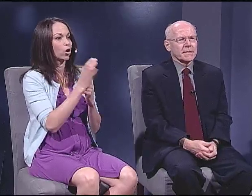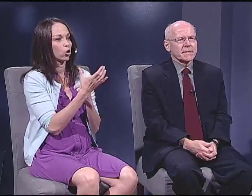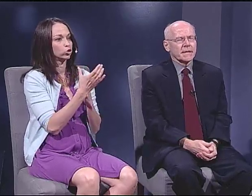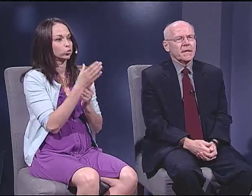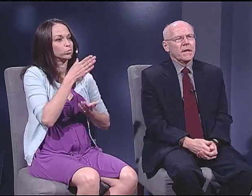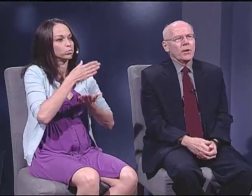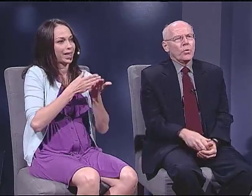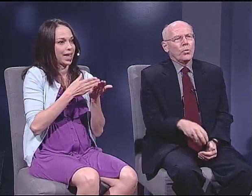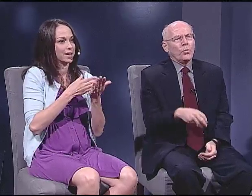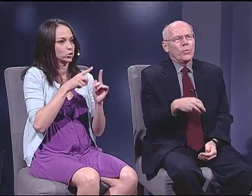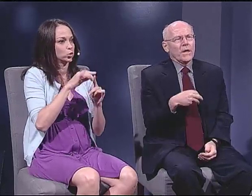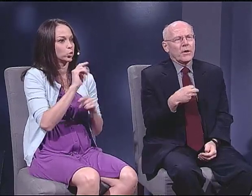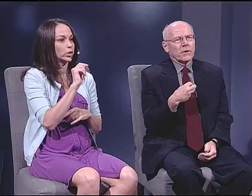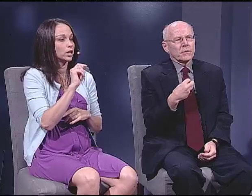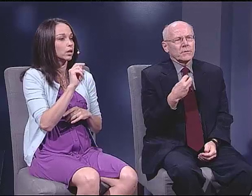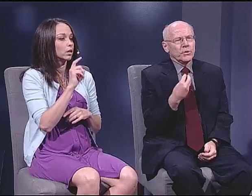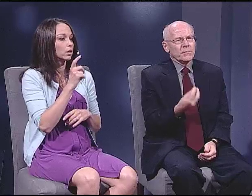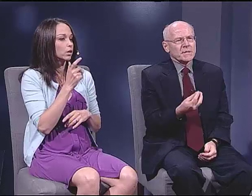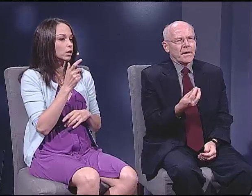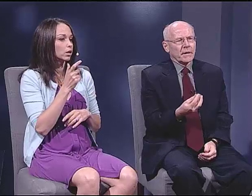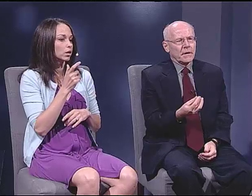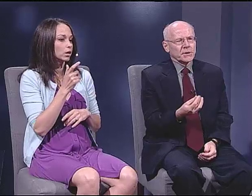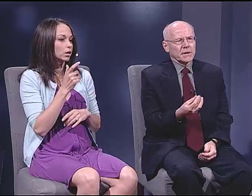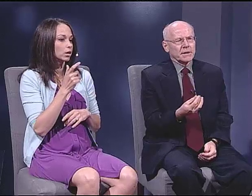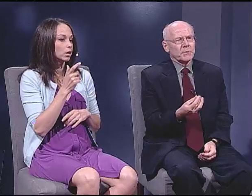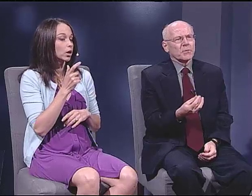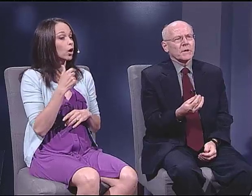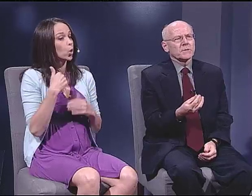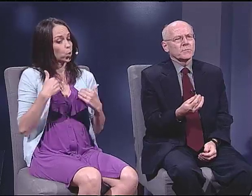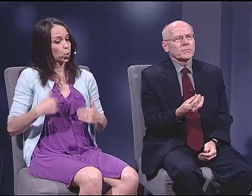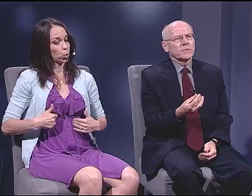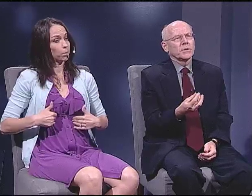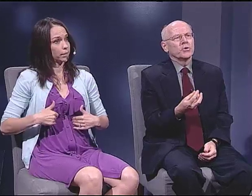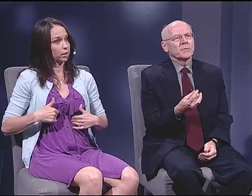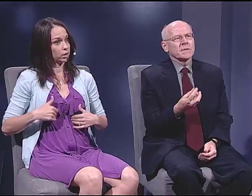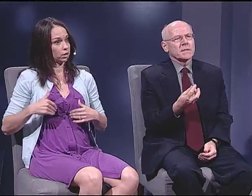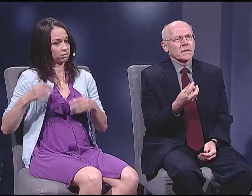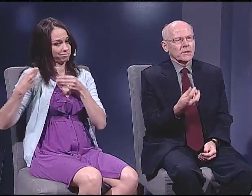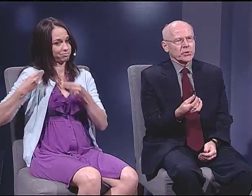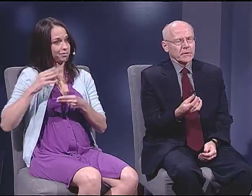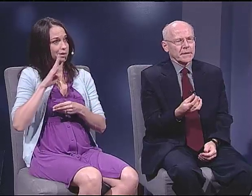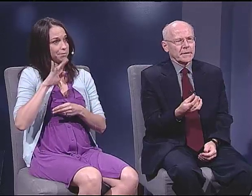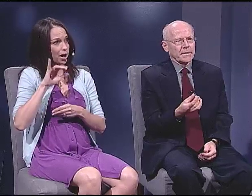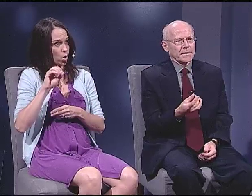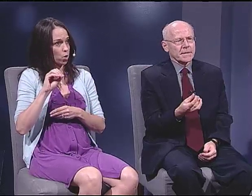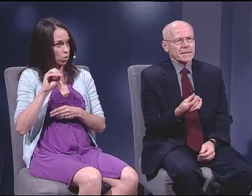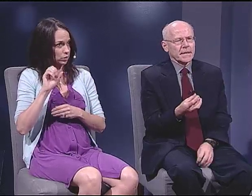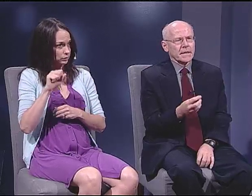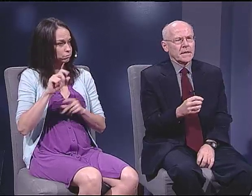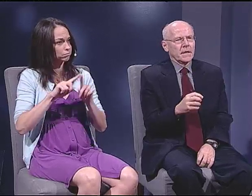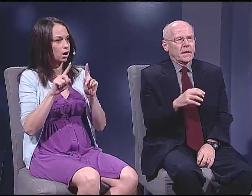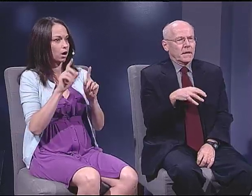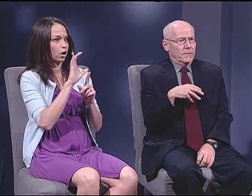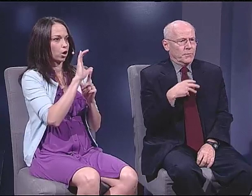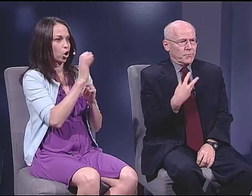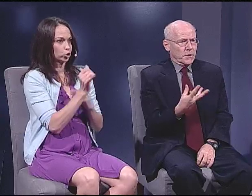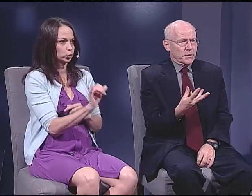to say we are humans biologically, but we're also humans culturally that is to say with regard